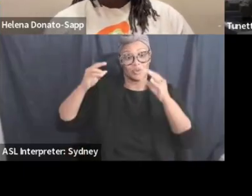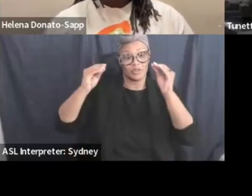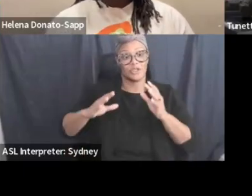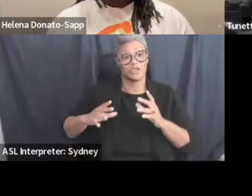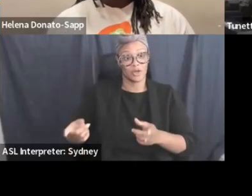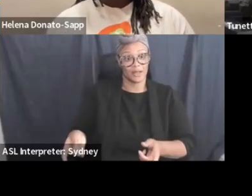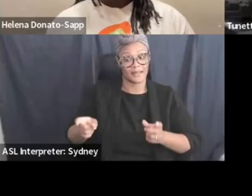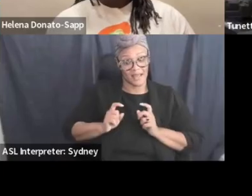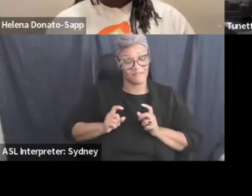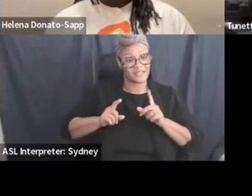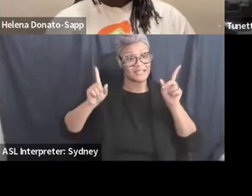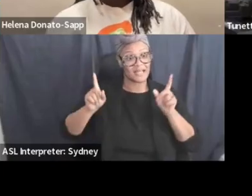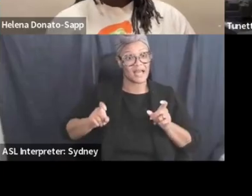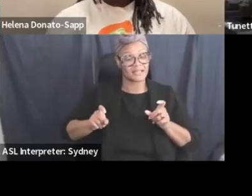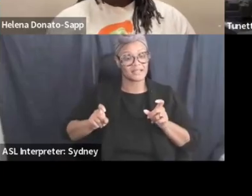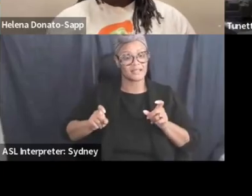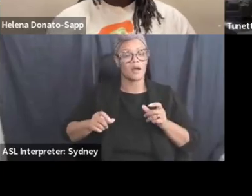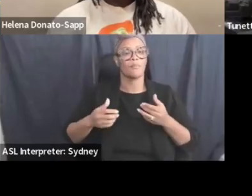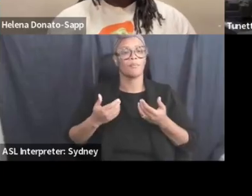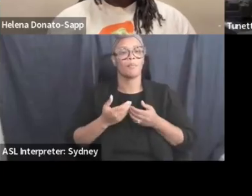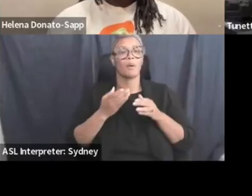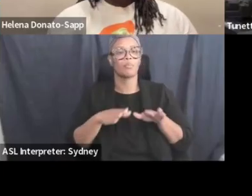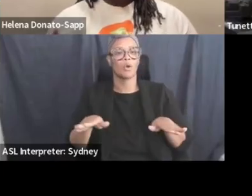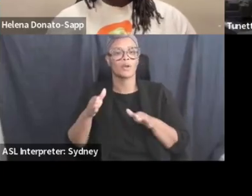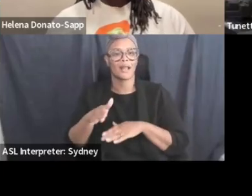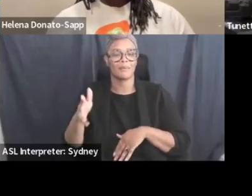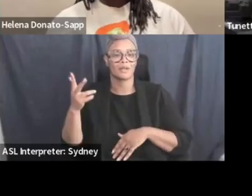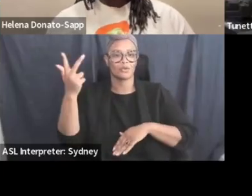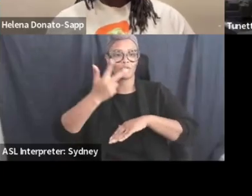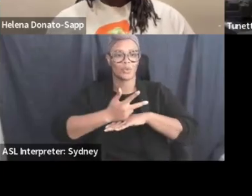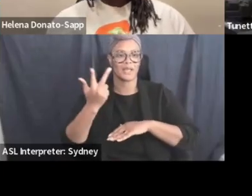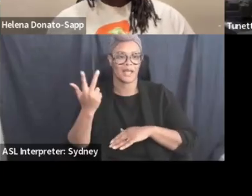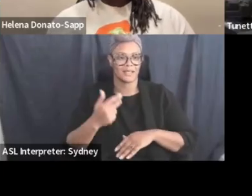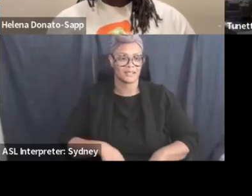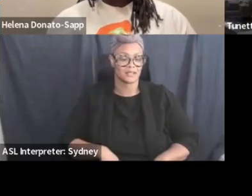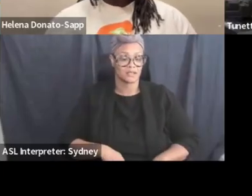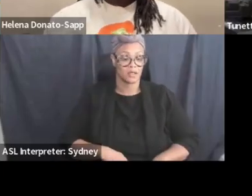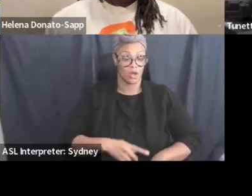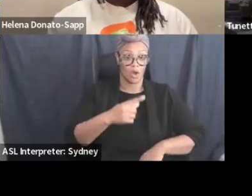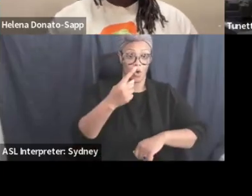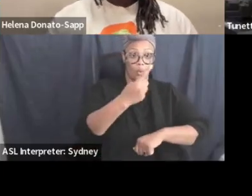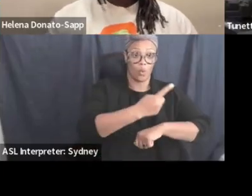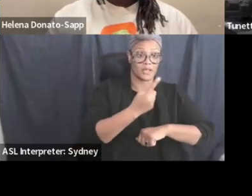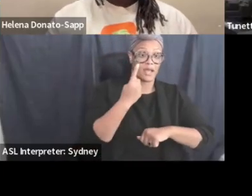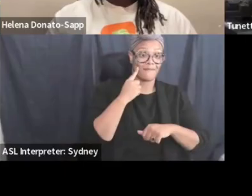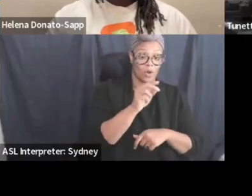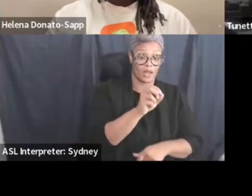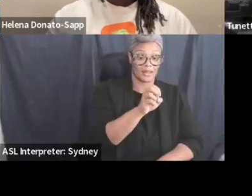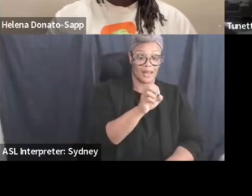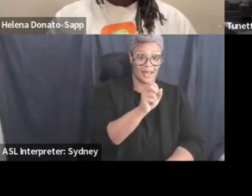over three days. One day for the essay, one day for the short answer, and one day for the matching